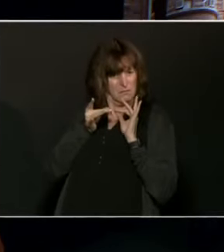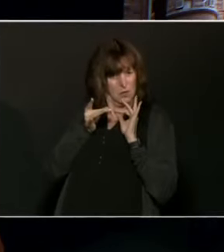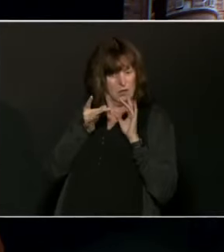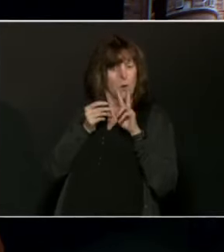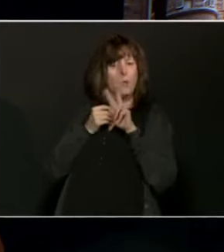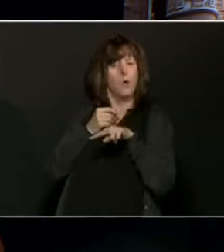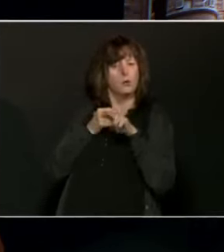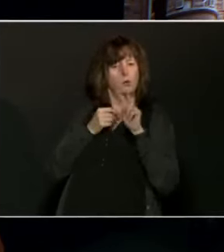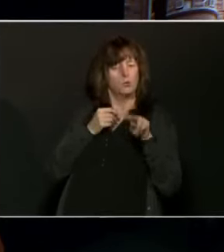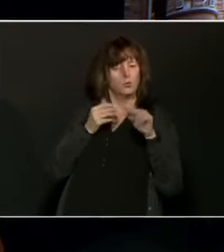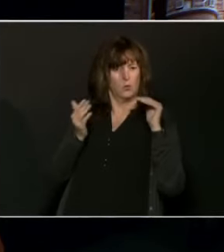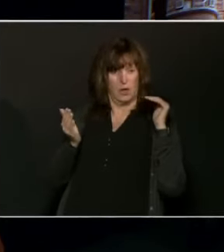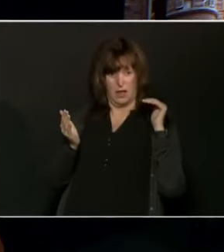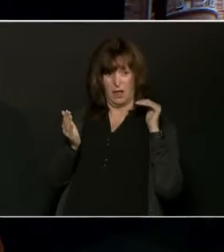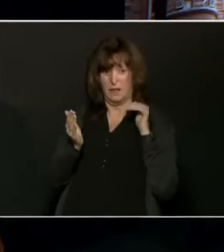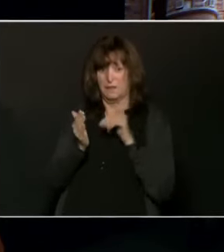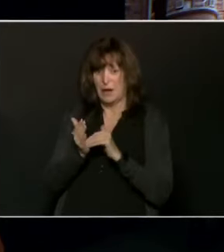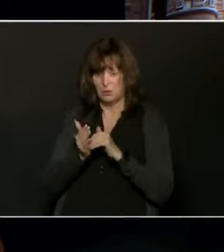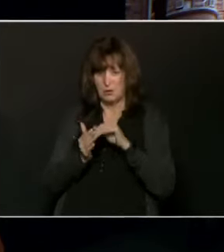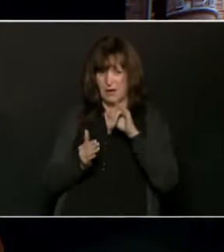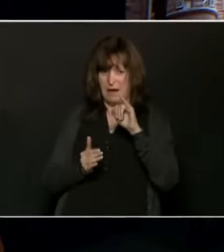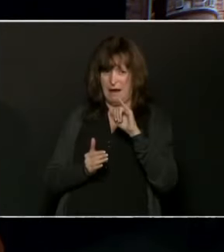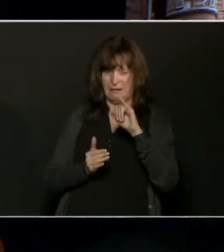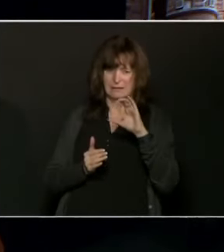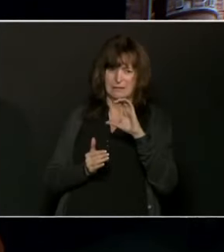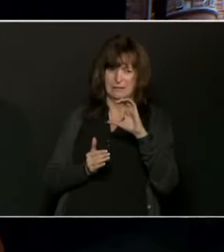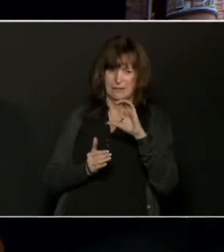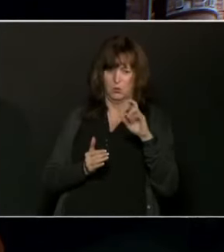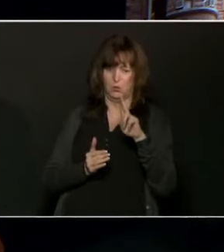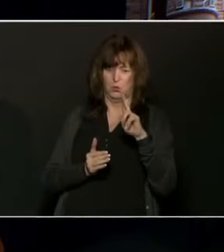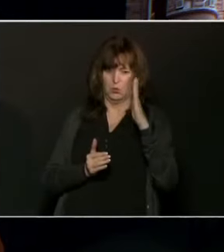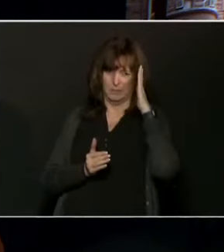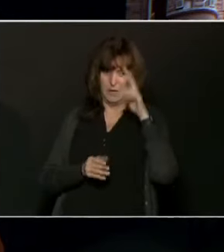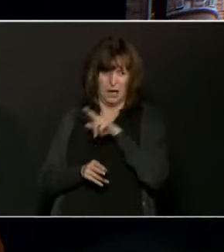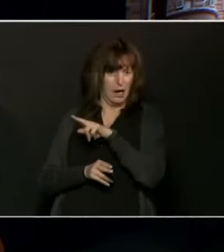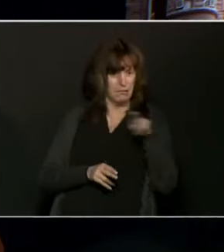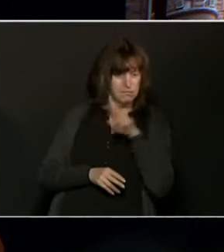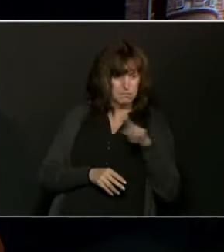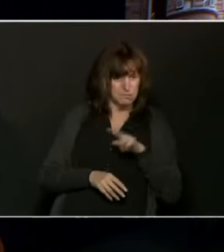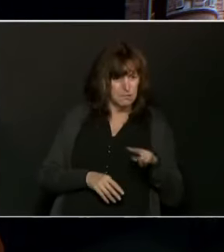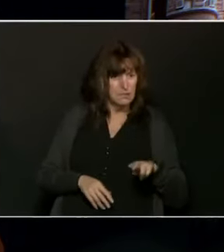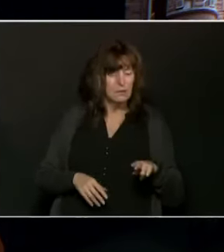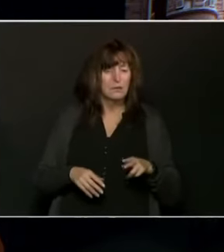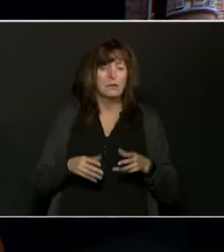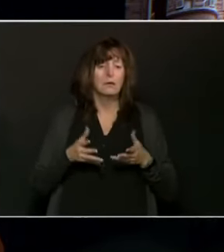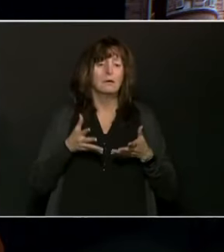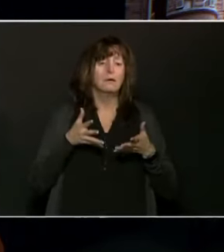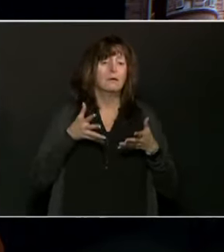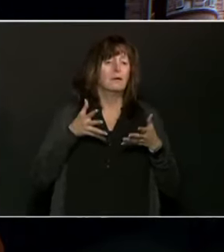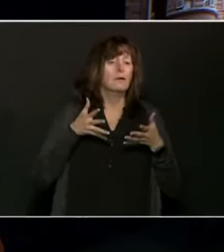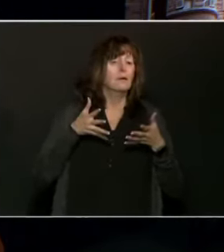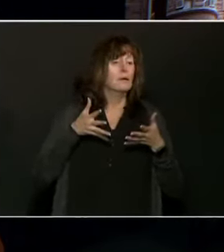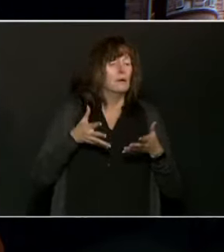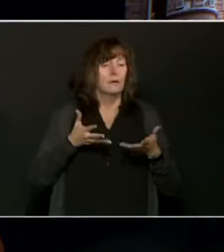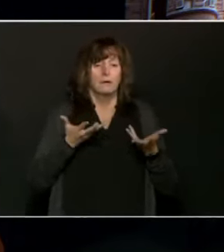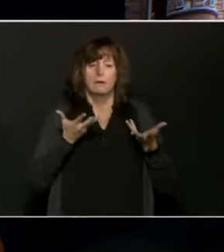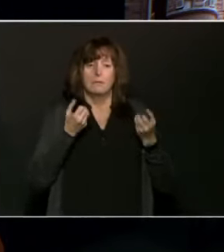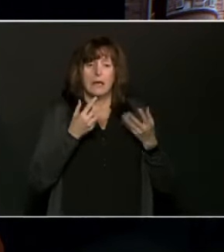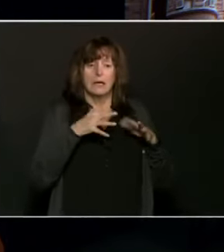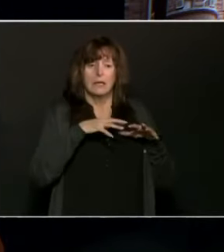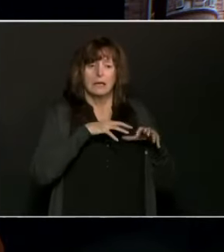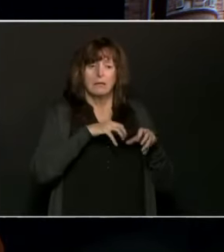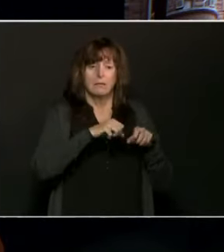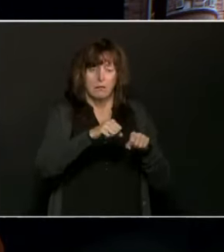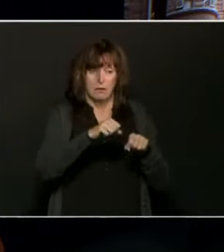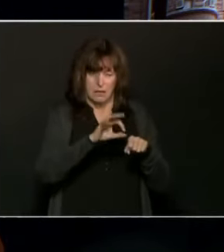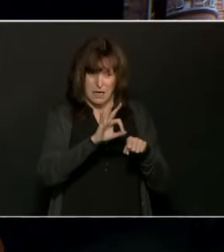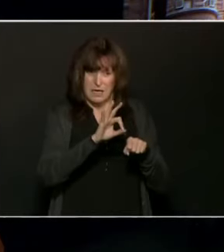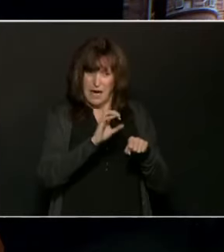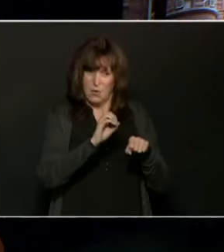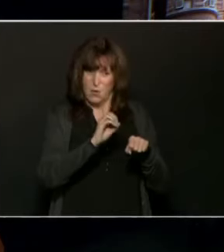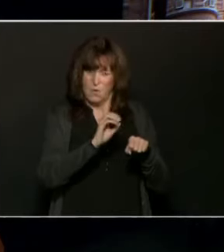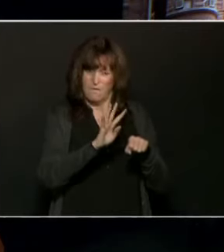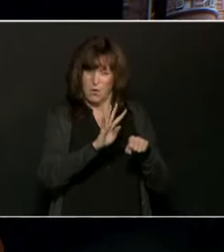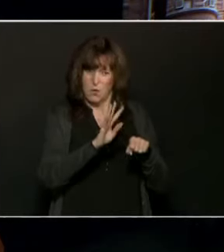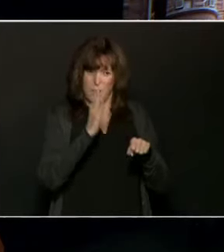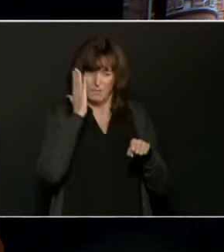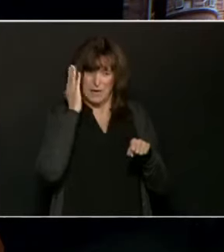REPORT SAYING THERE WAS 22,358